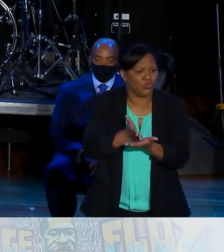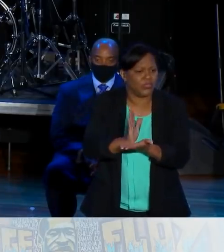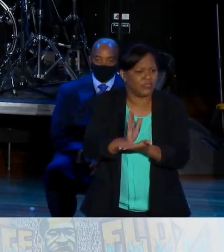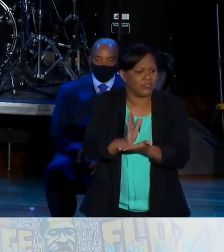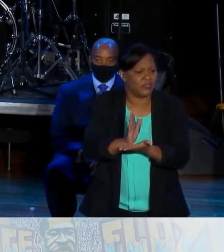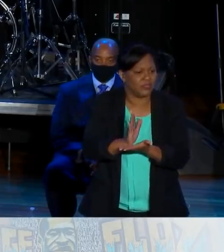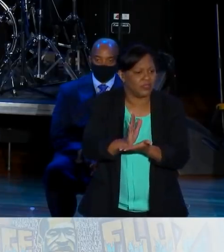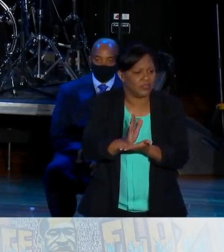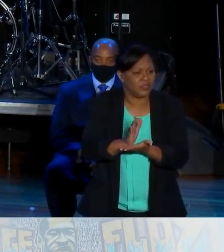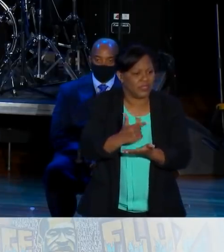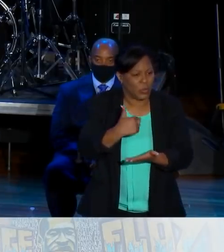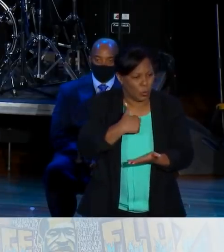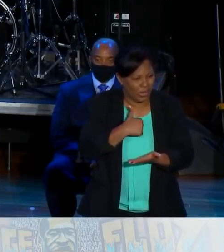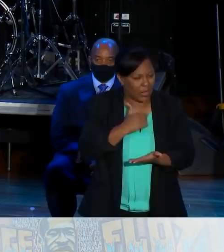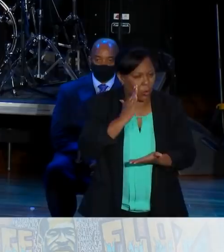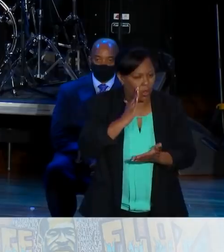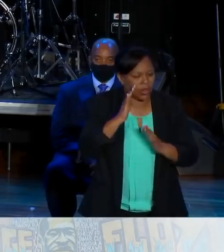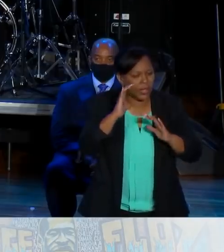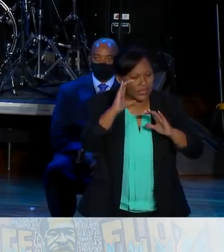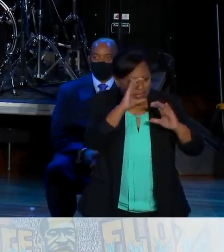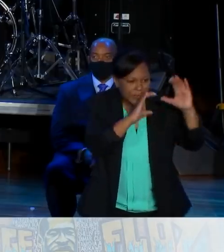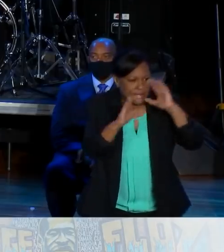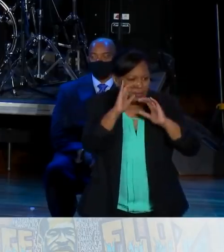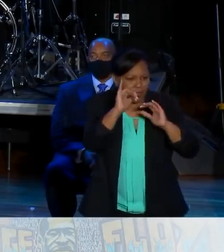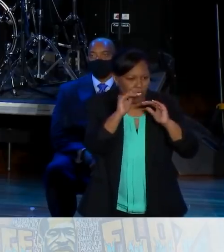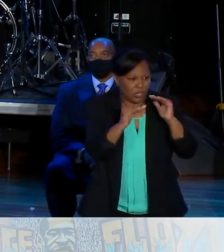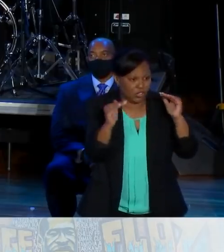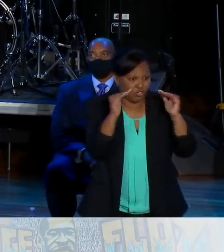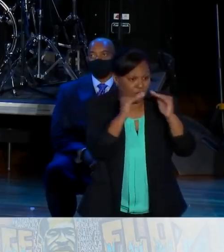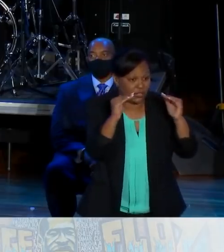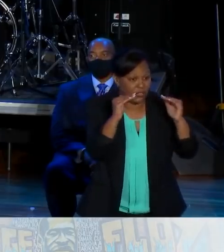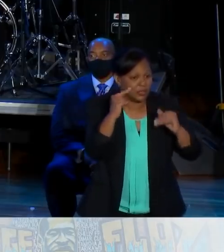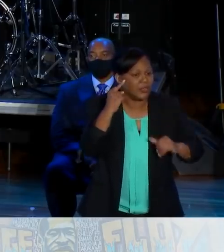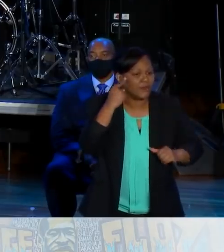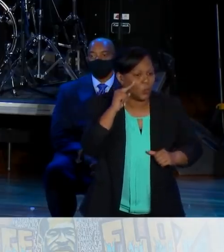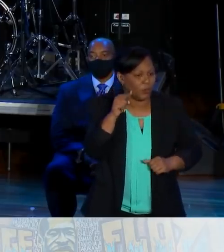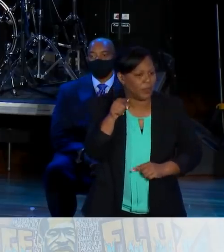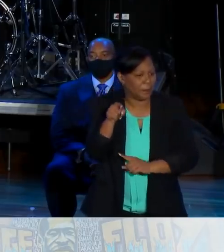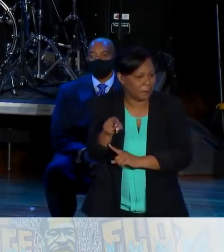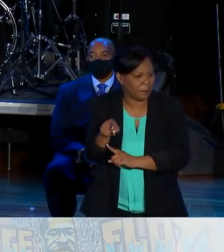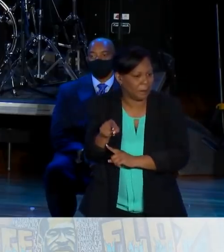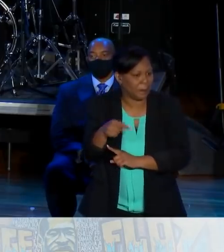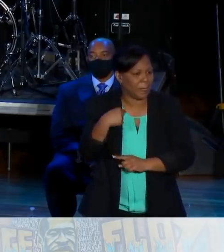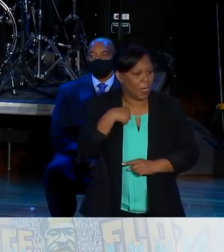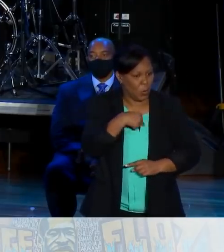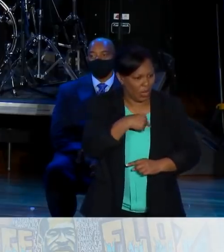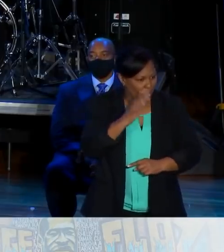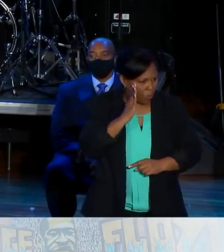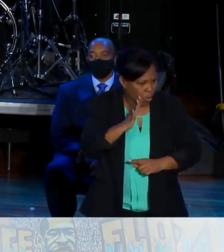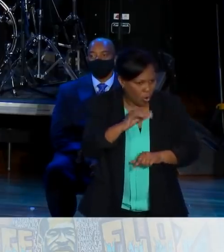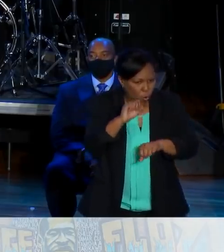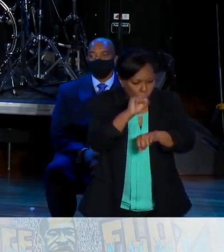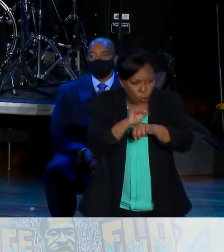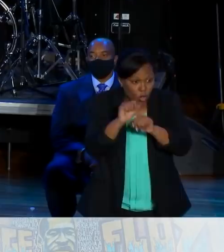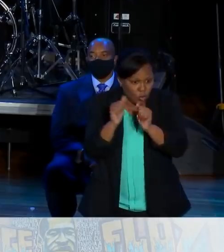FOR LIKE ANY AND ALL OF US. BUT, HE WAS DENIED THOSE RIGHTS, AND WE WILL SEEK